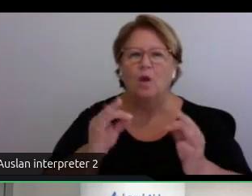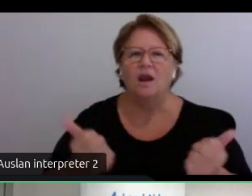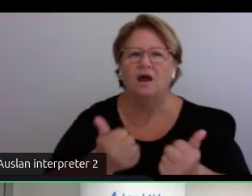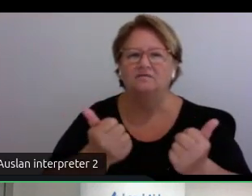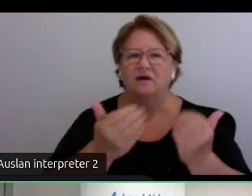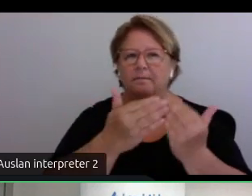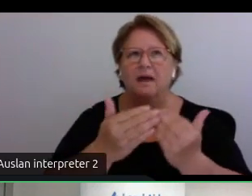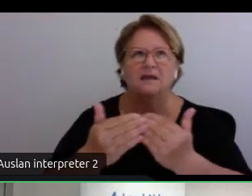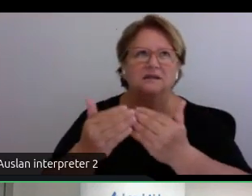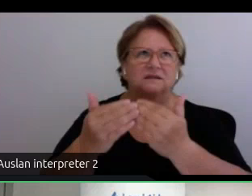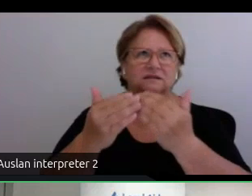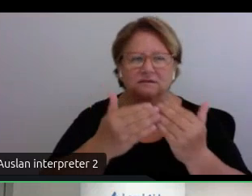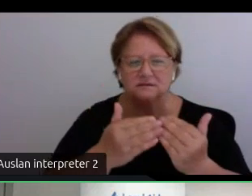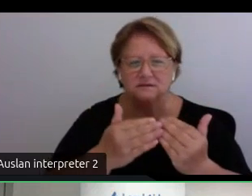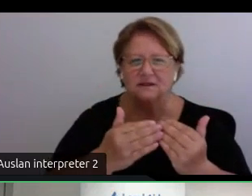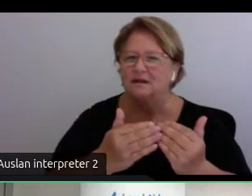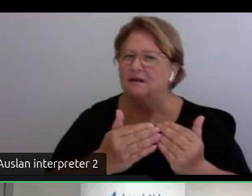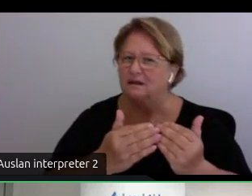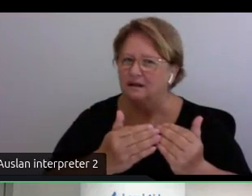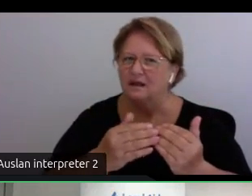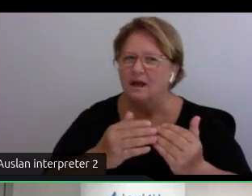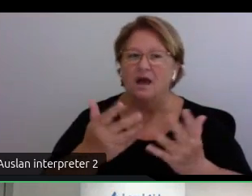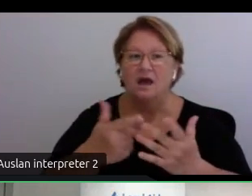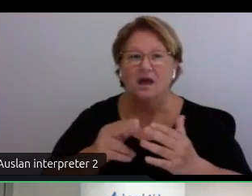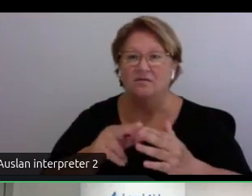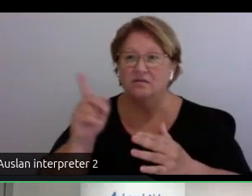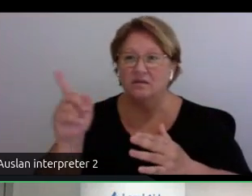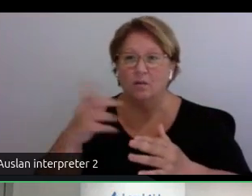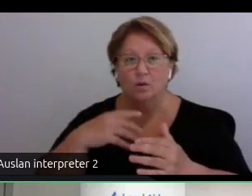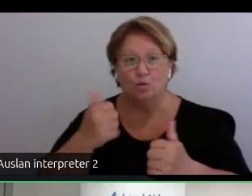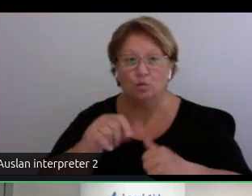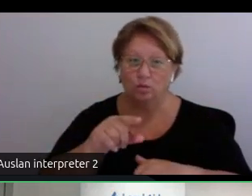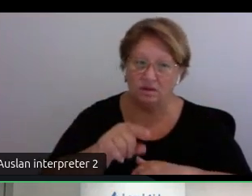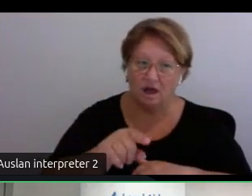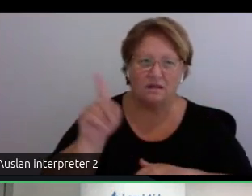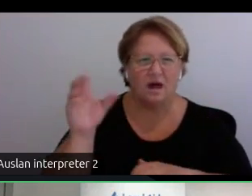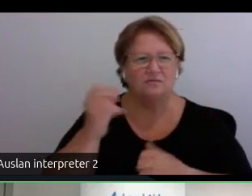a lack of maintenance. So they're relying on an exclusion, they have to prove it. If you can give